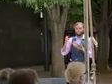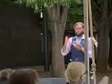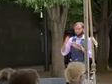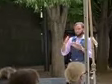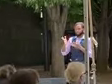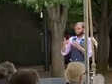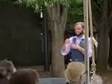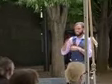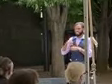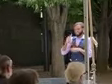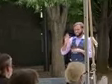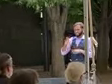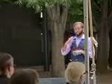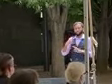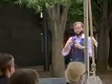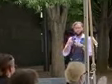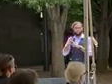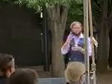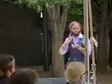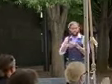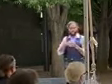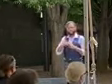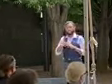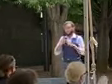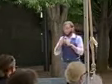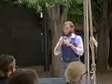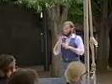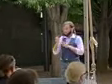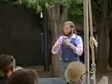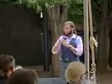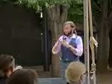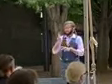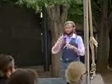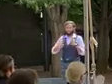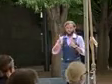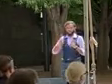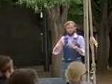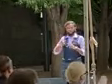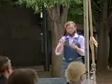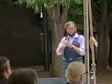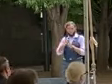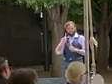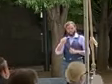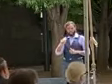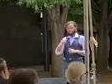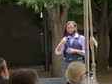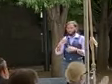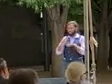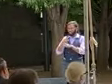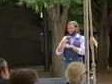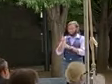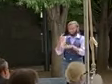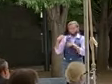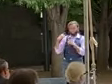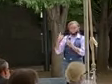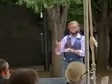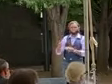and recognizing the enduring contributions that individuals with disabilities have made throughout the history of the United States